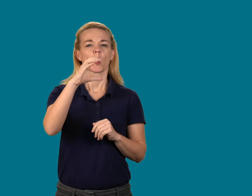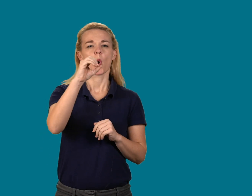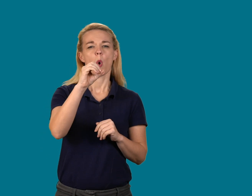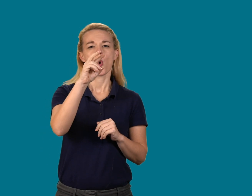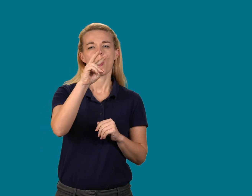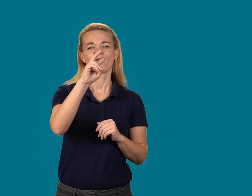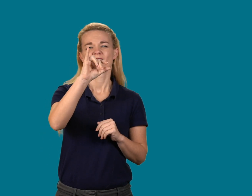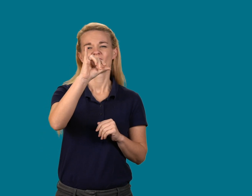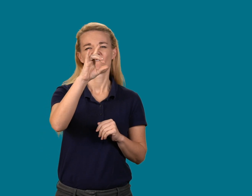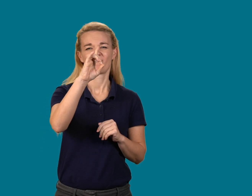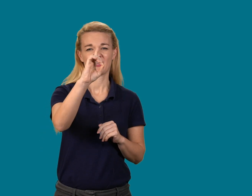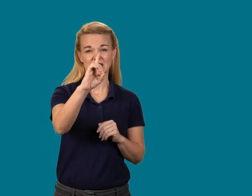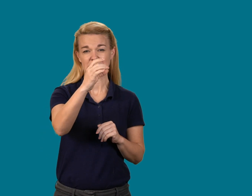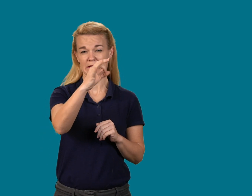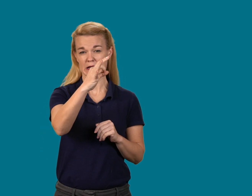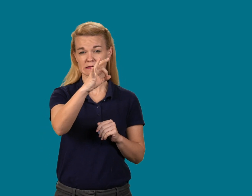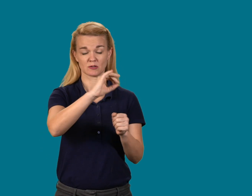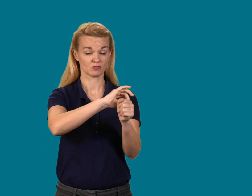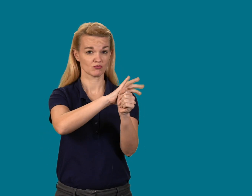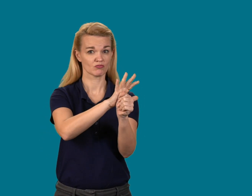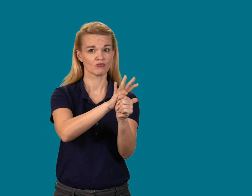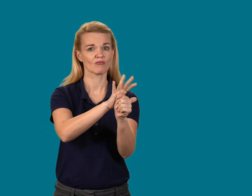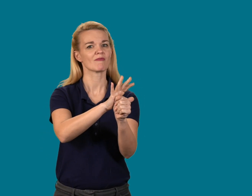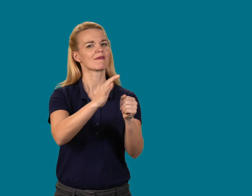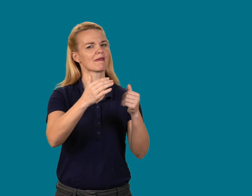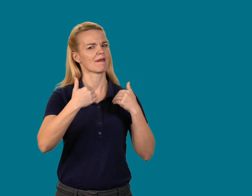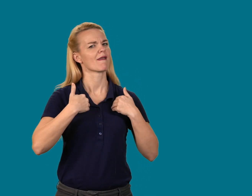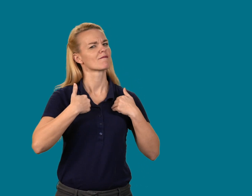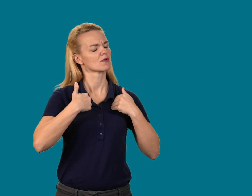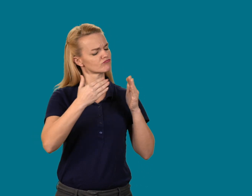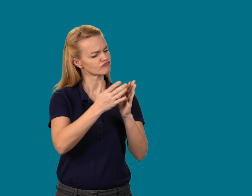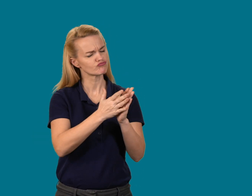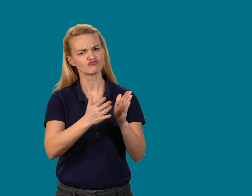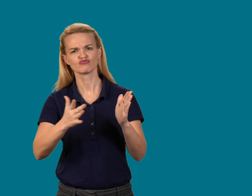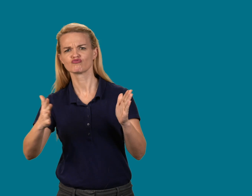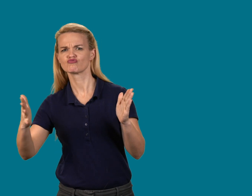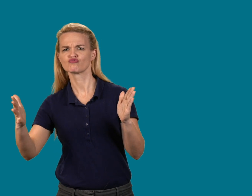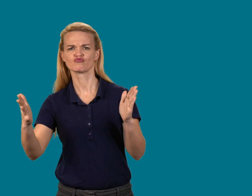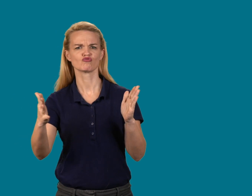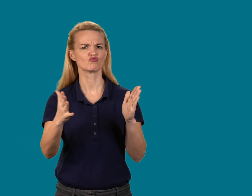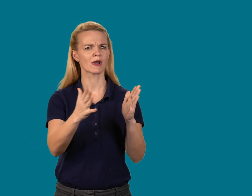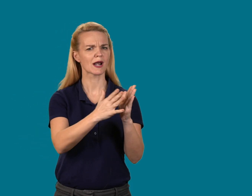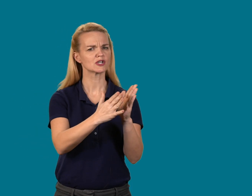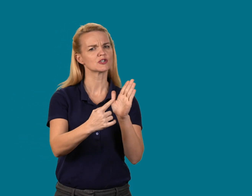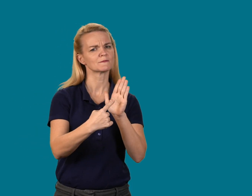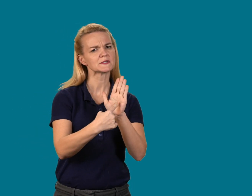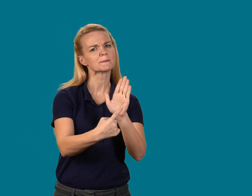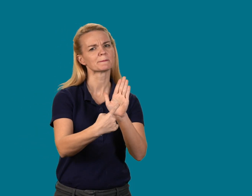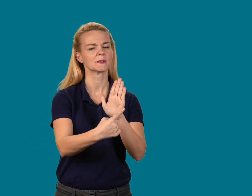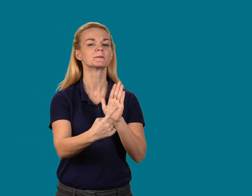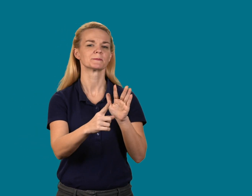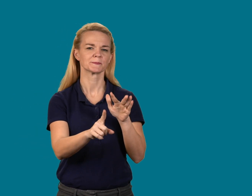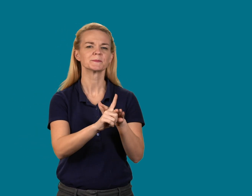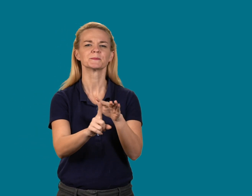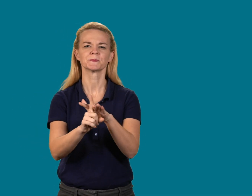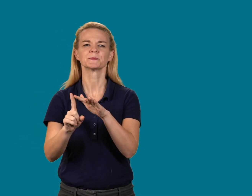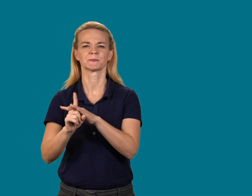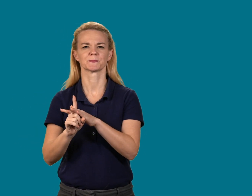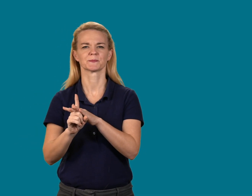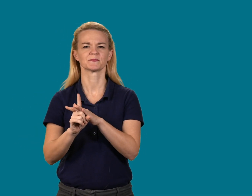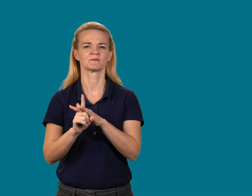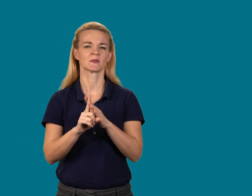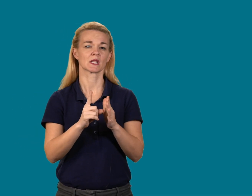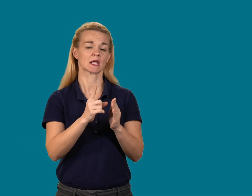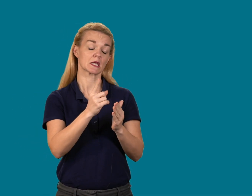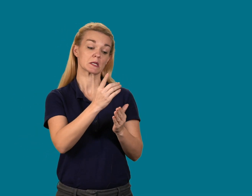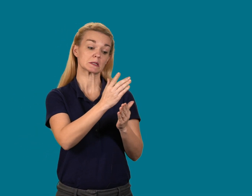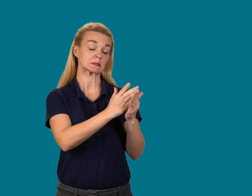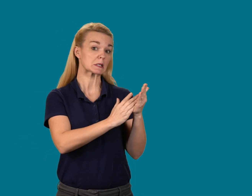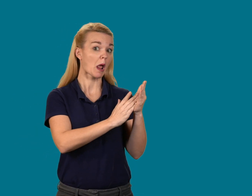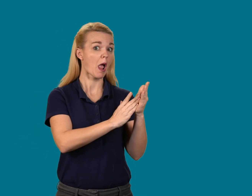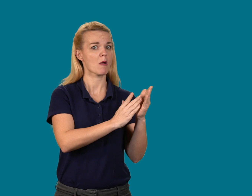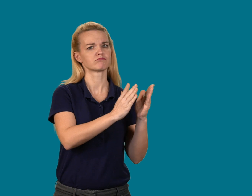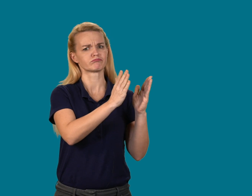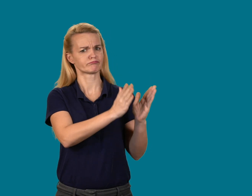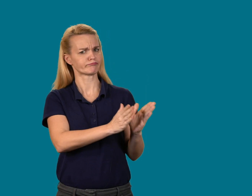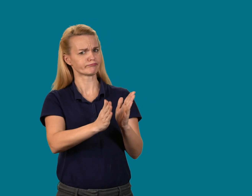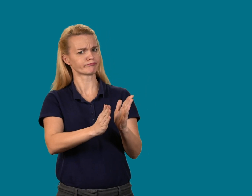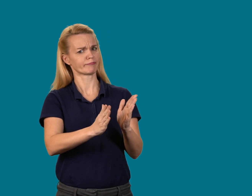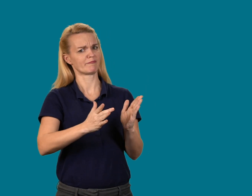People can have a wide range of symptoms from COVID-19.